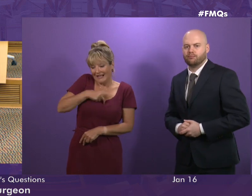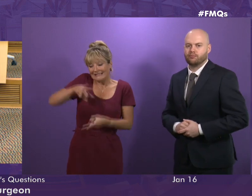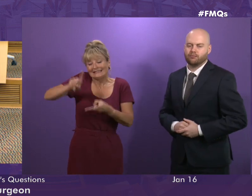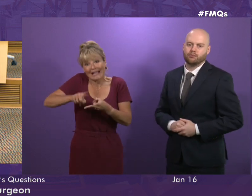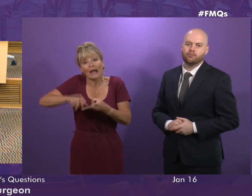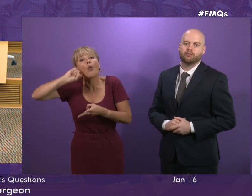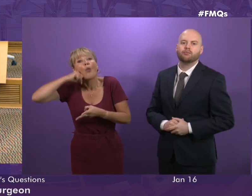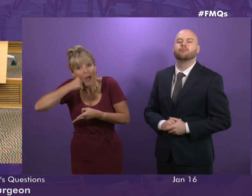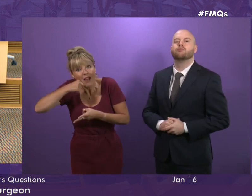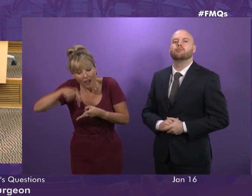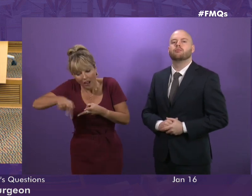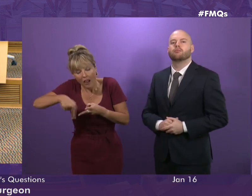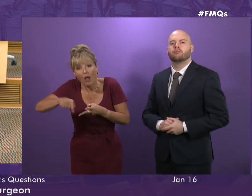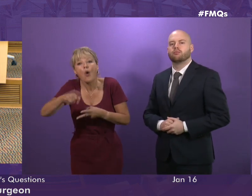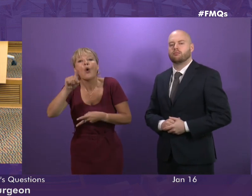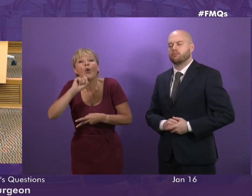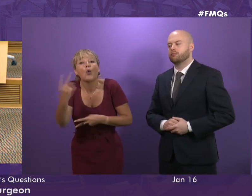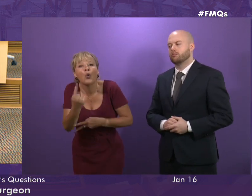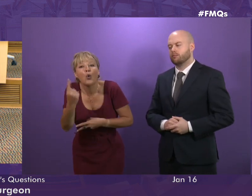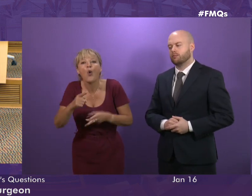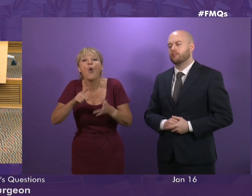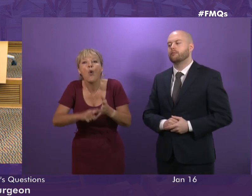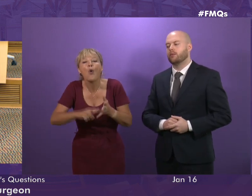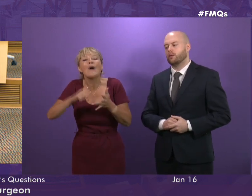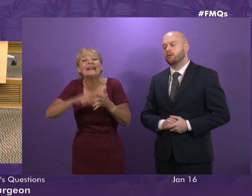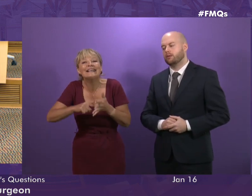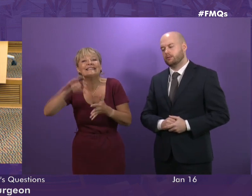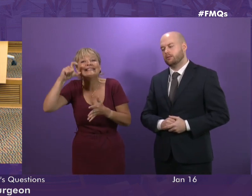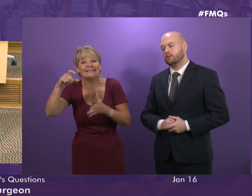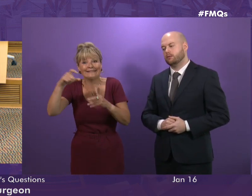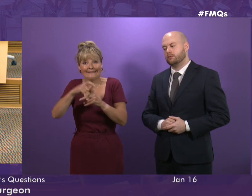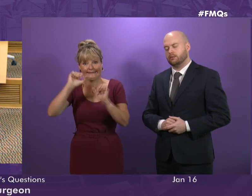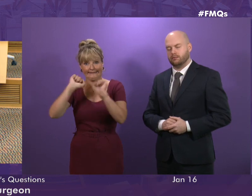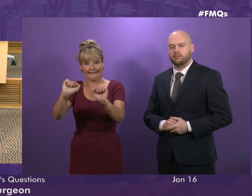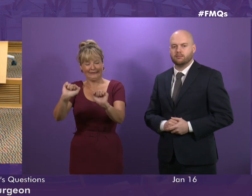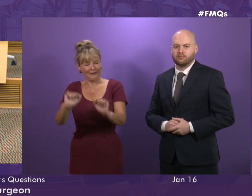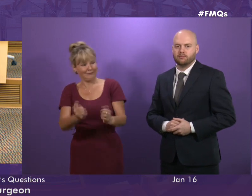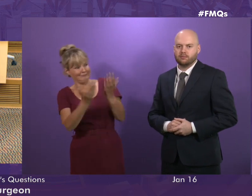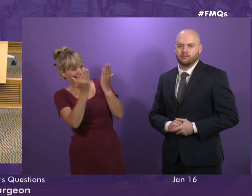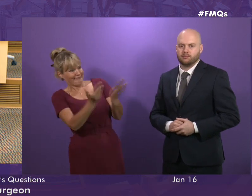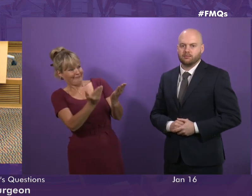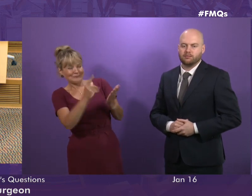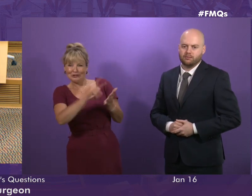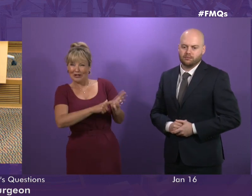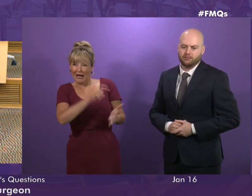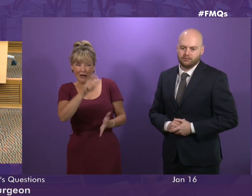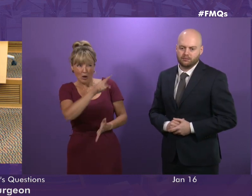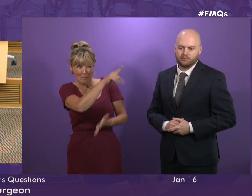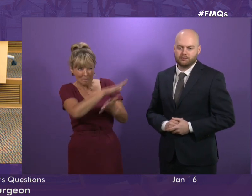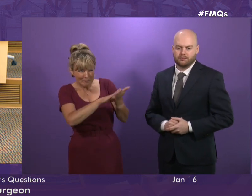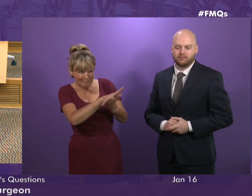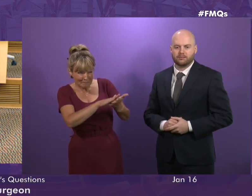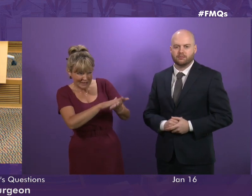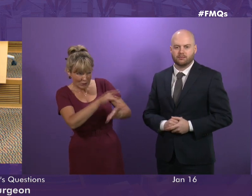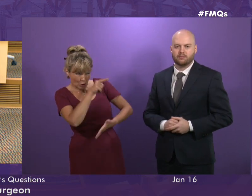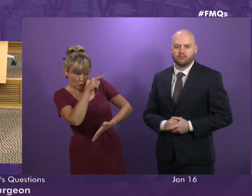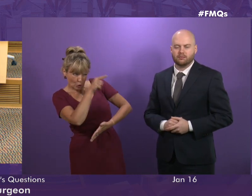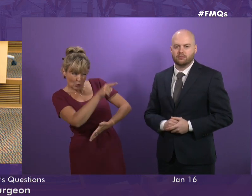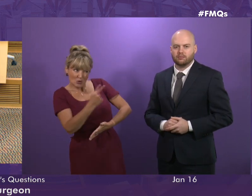carried out by the OECD. Surely, Jackson Carlaw is not suggesting in any way, shape or form,